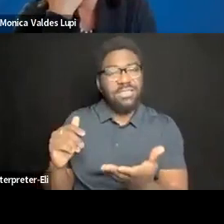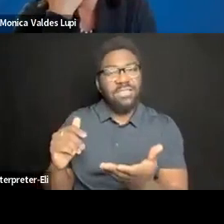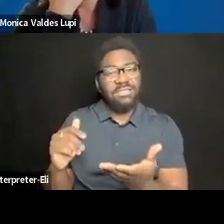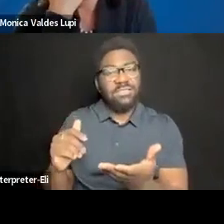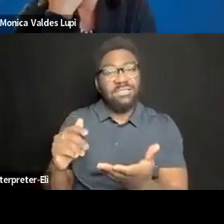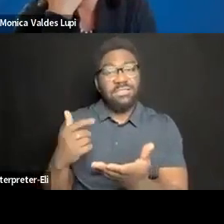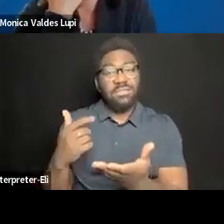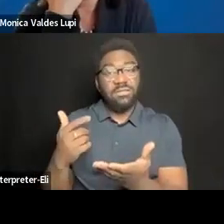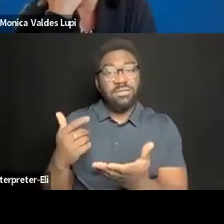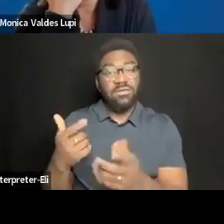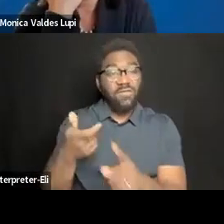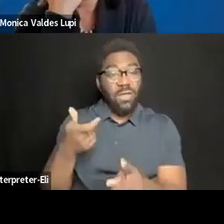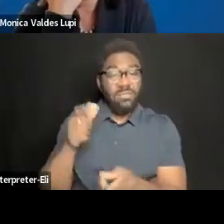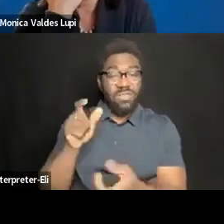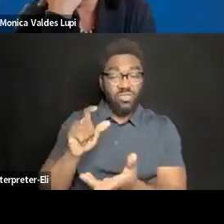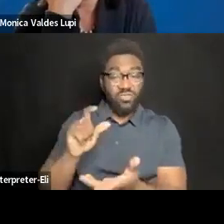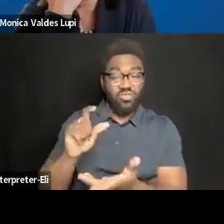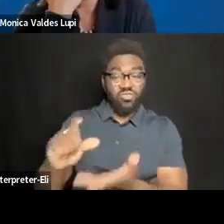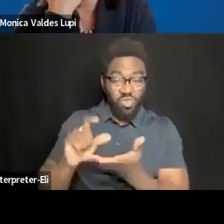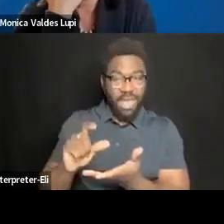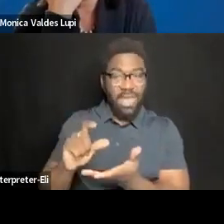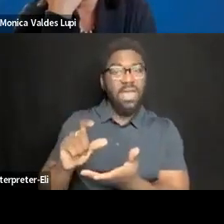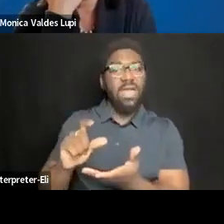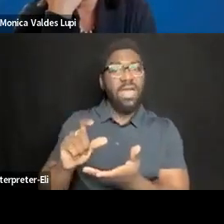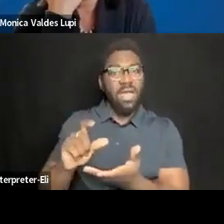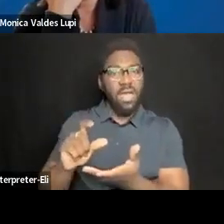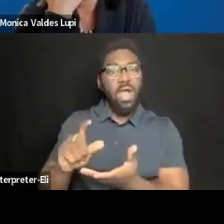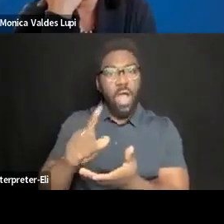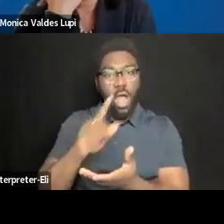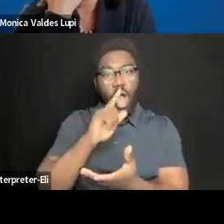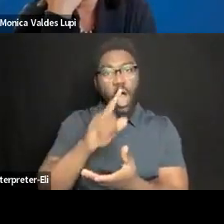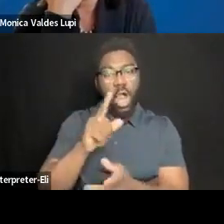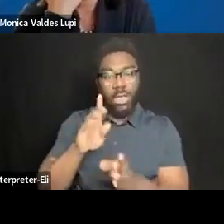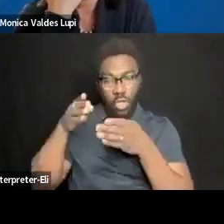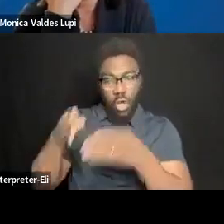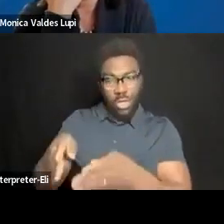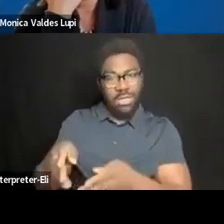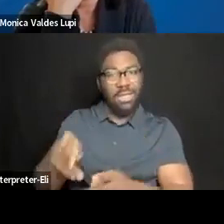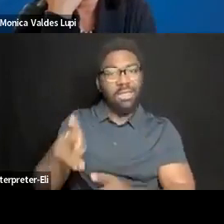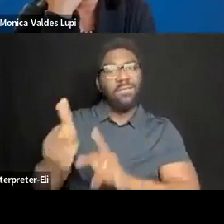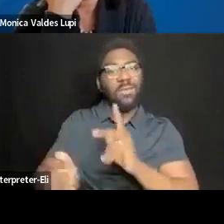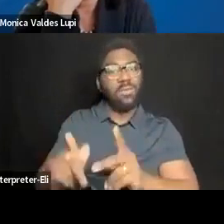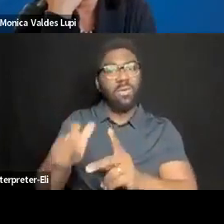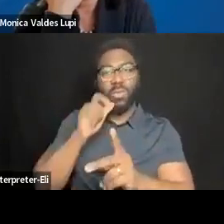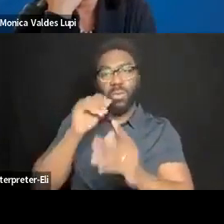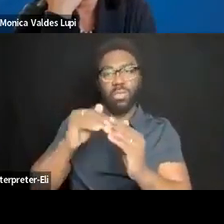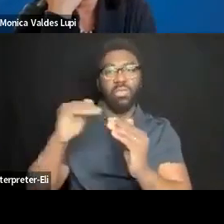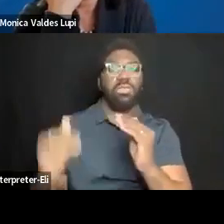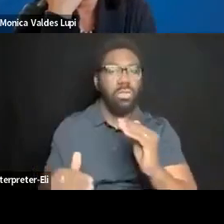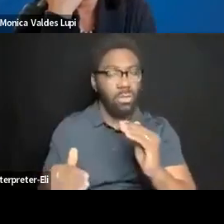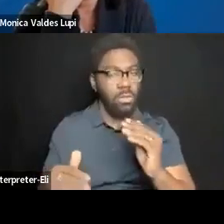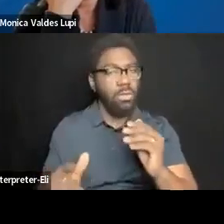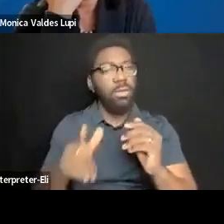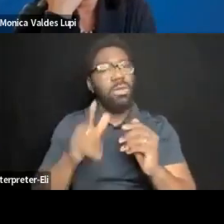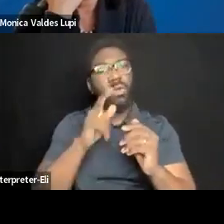by this grant are targeting disproportionately impacted and underrepresented groups in the public health workforce?